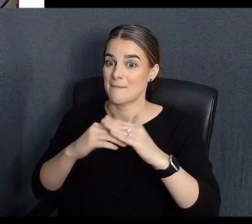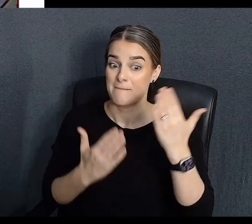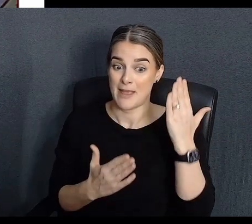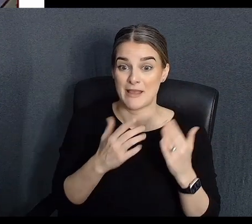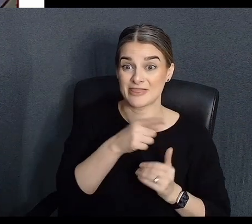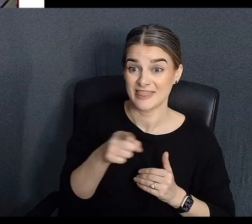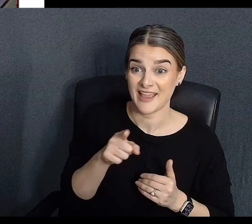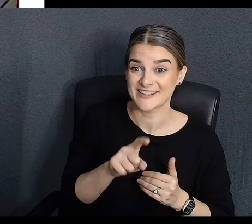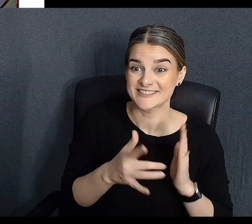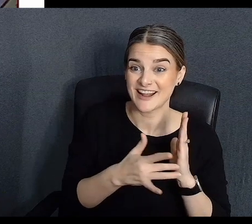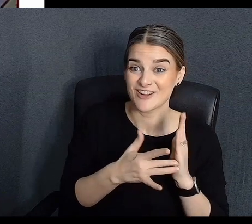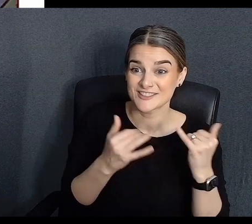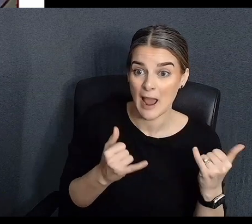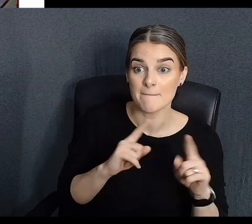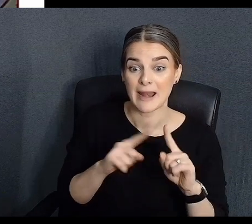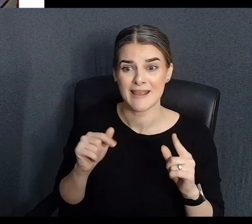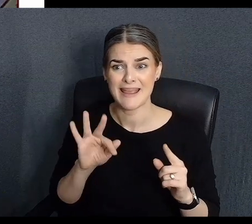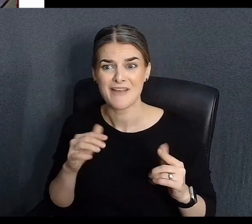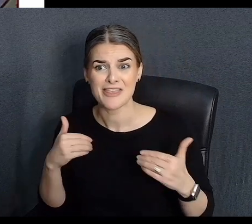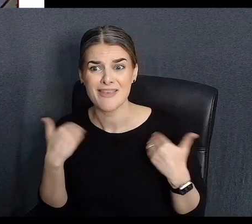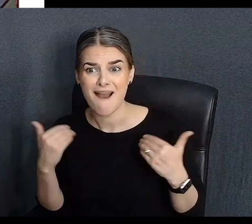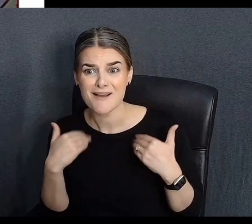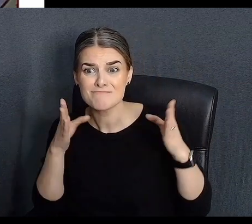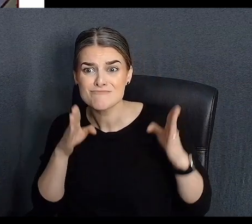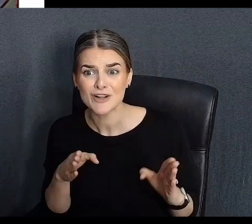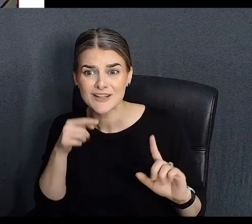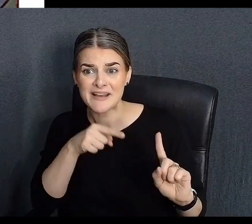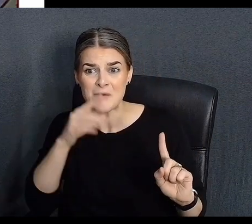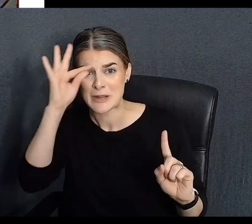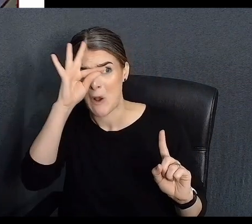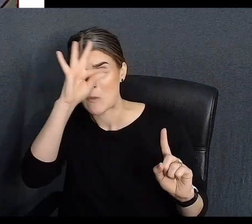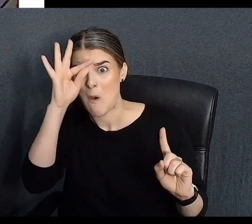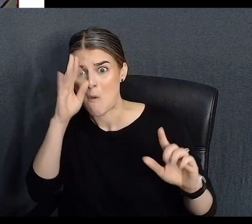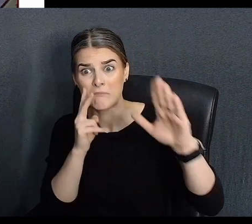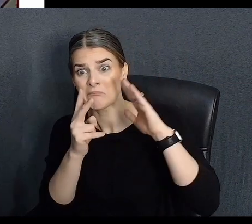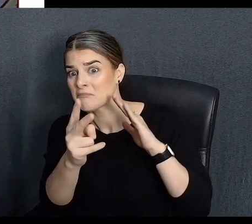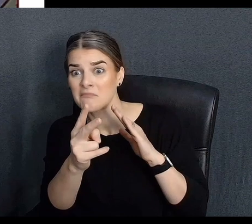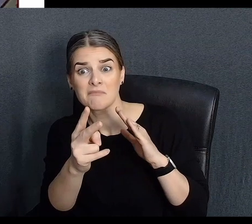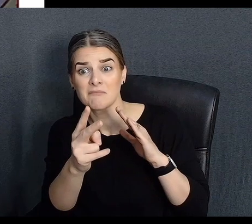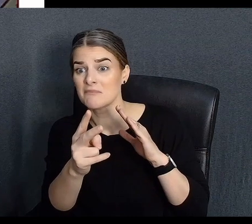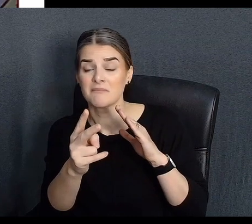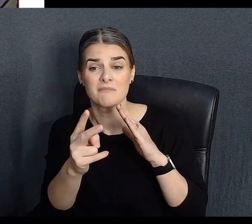but especially if they're a younger individual, we don't know where they're going to be in,